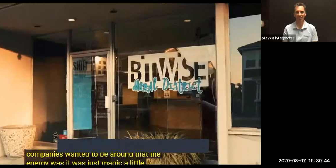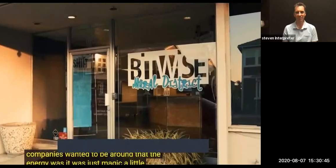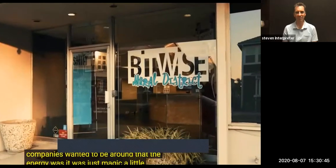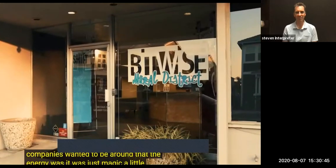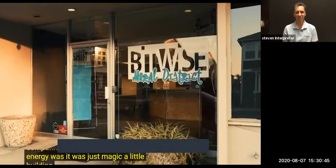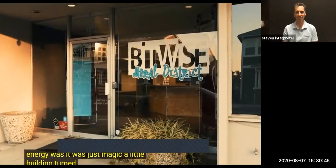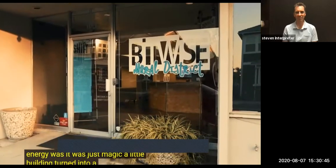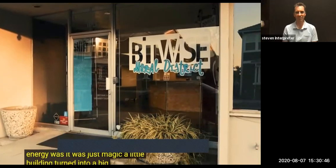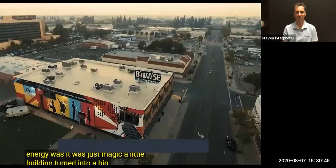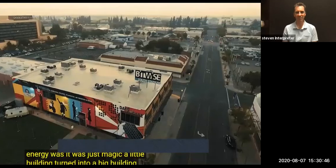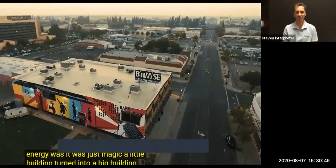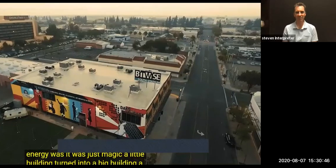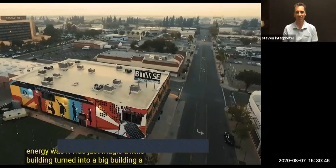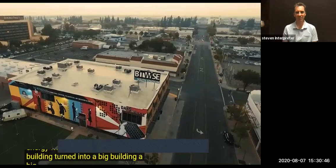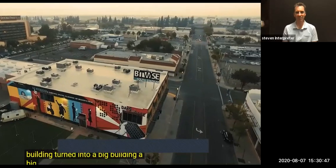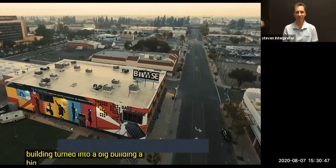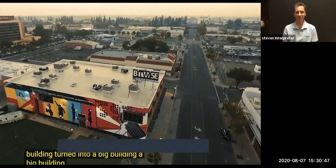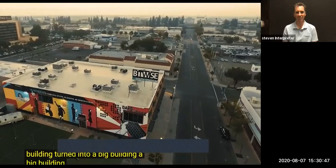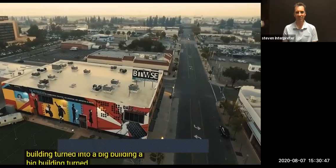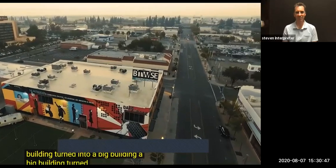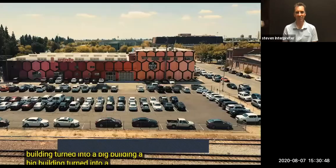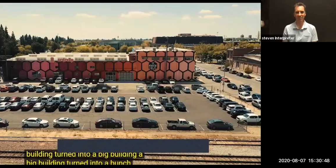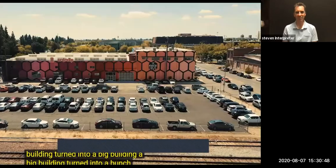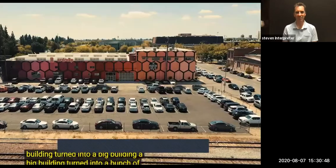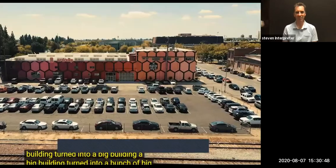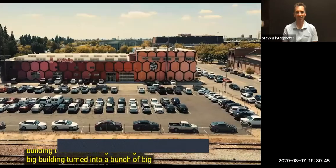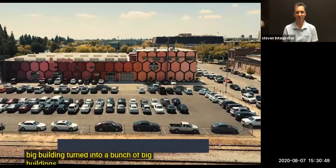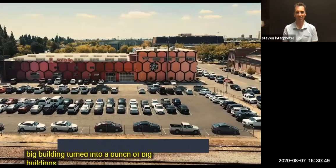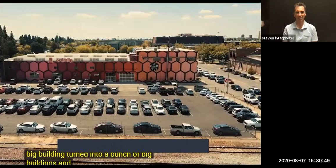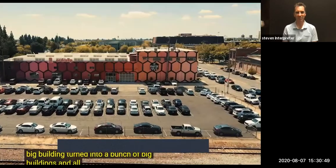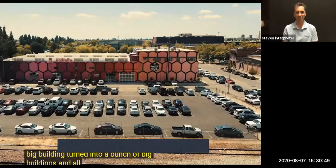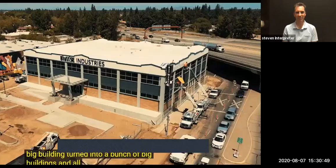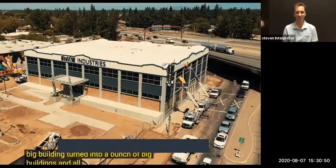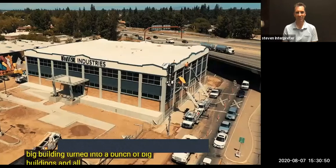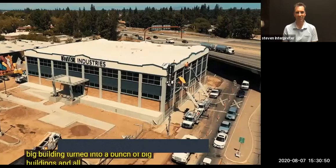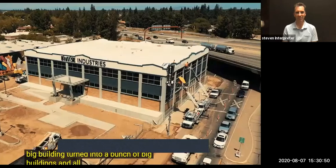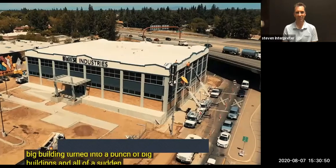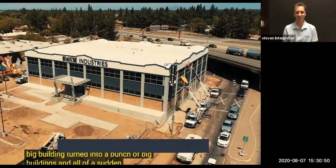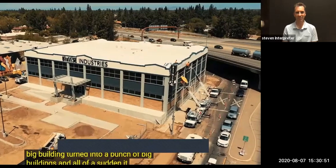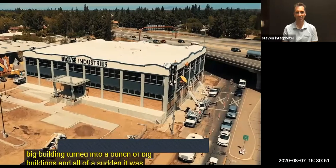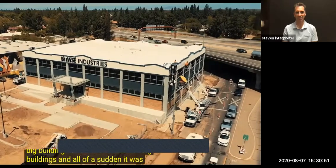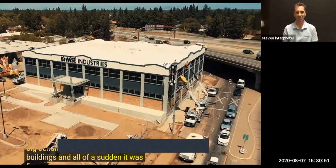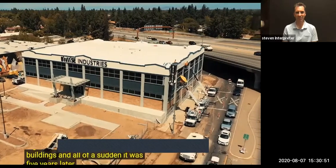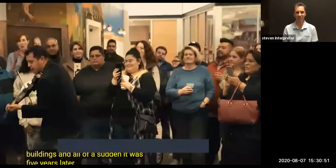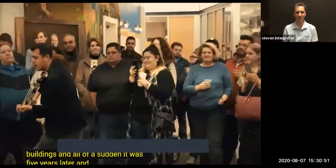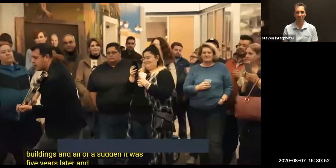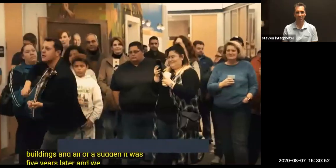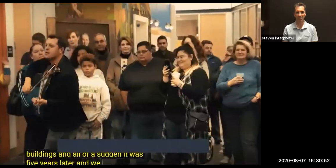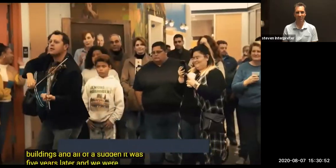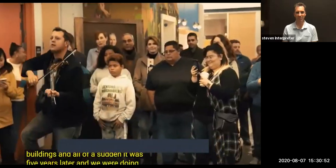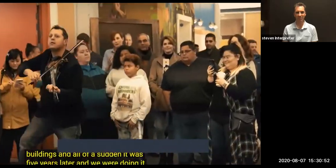A little building turned into a big building a big building turned into a bunch of big buildings and all of a sudden it was five years later, and we were doing it.